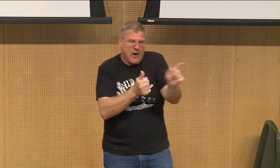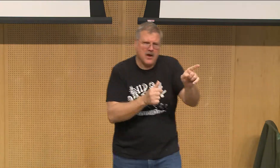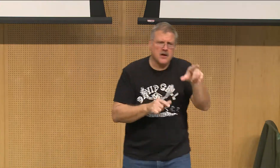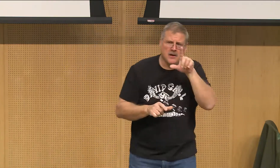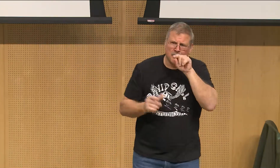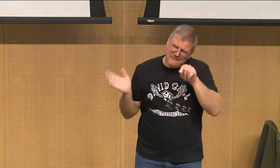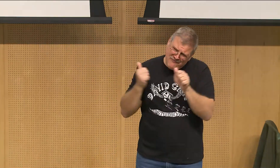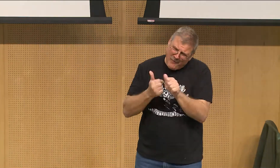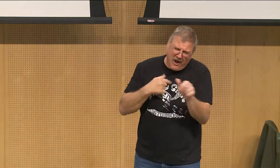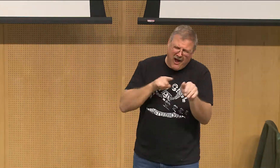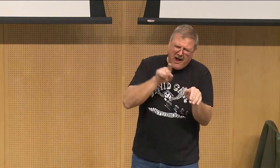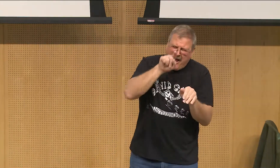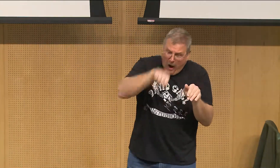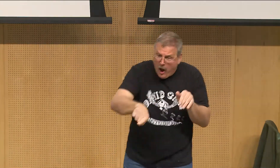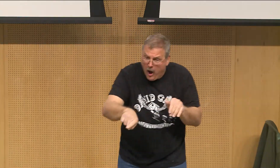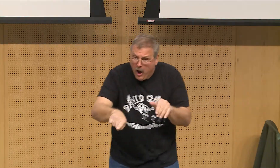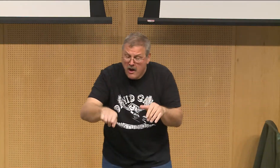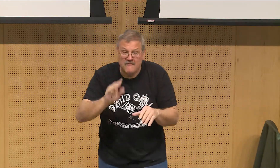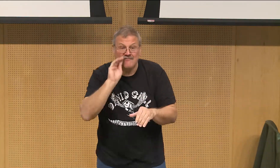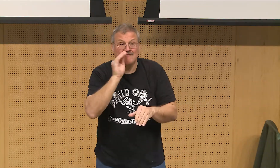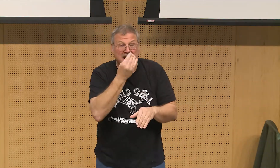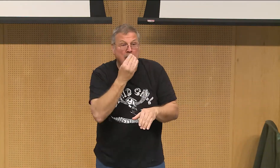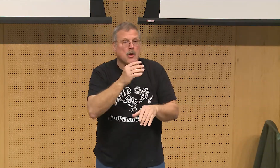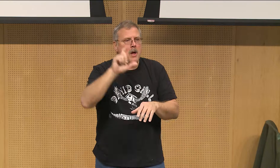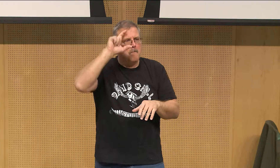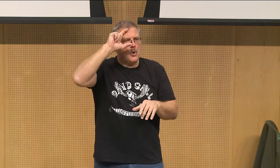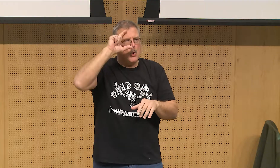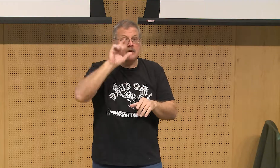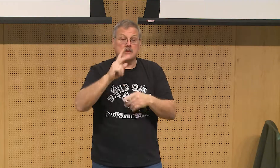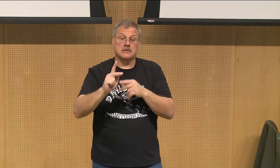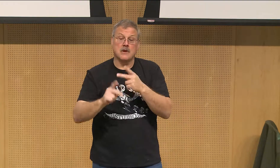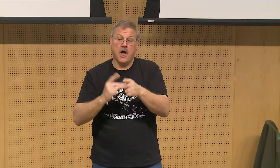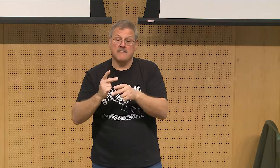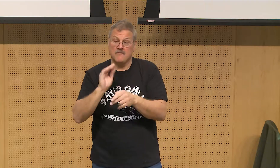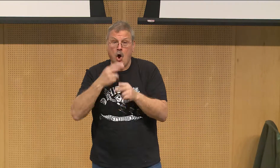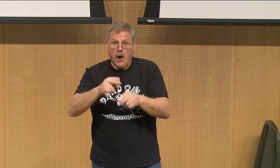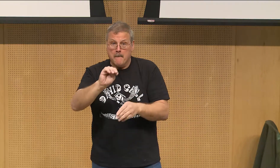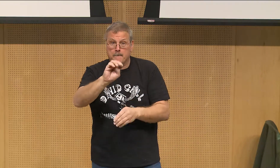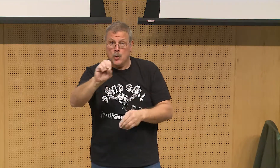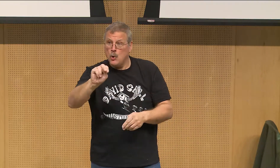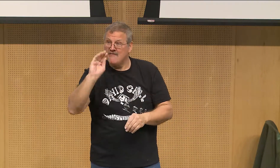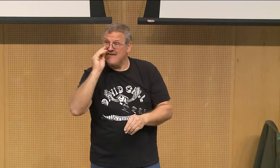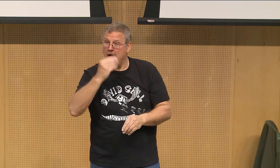and the child follows the moth, sees the flowers and the moon.